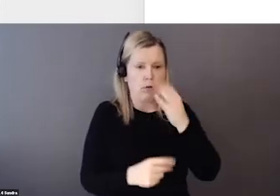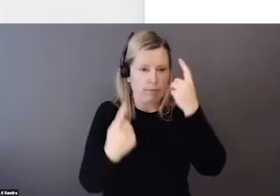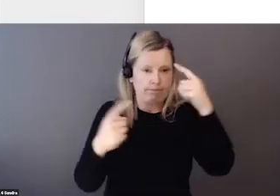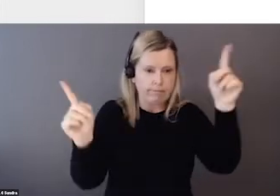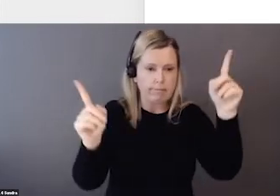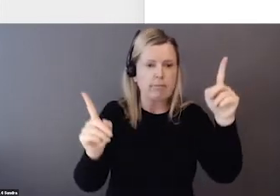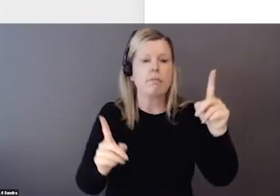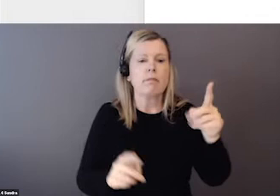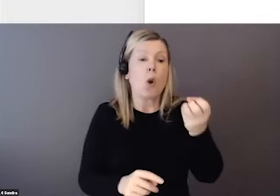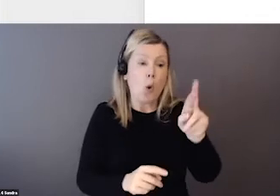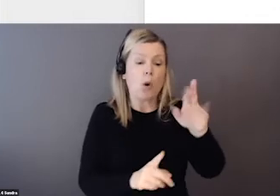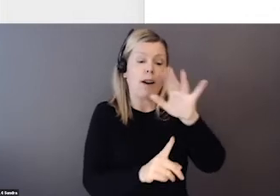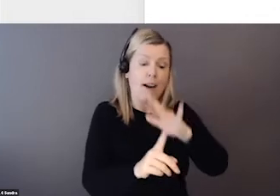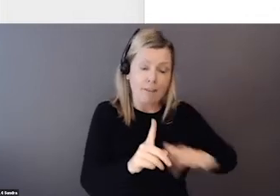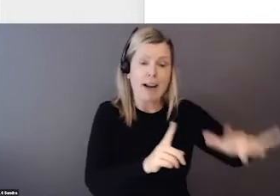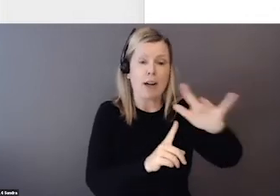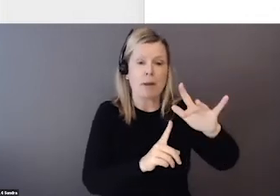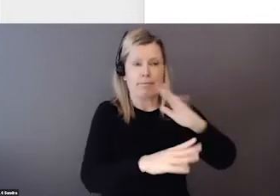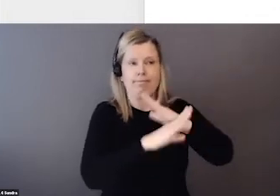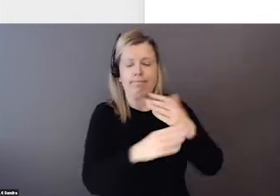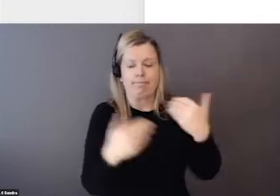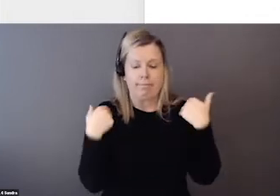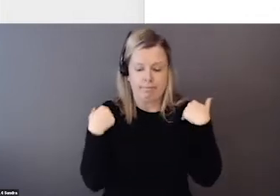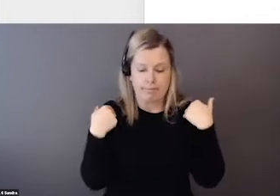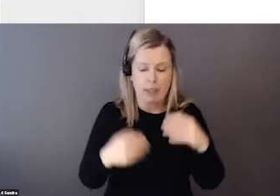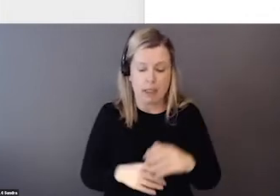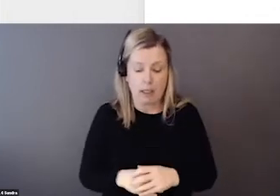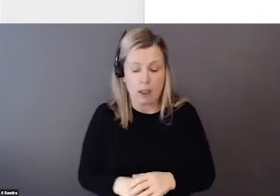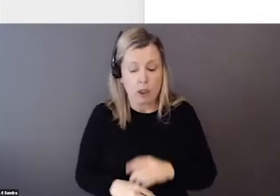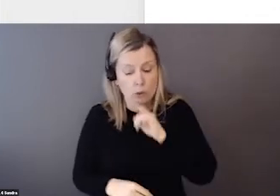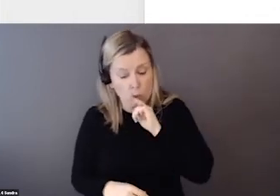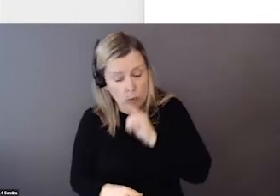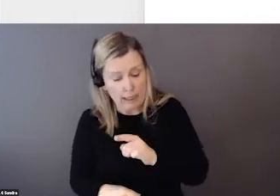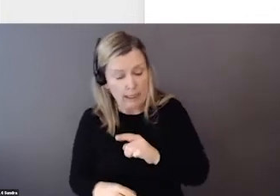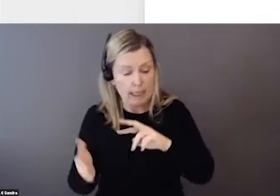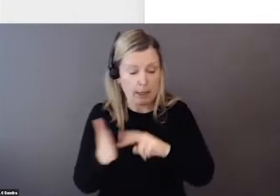Diversity is being invited to the dance party, and inclusion is being asked to dance. I'm gonna add a nuance to that meme for you.